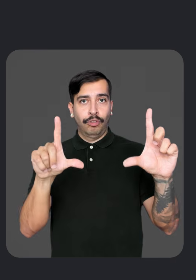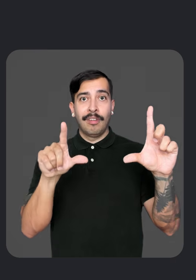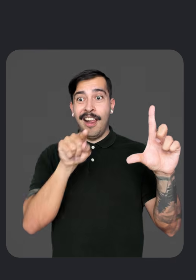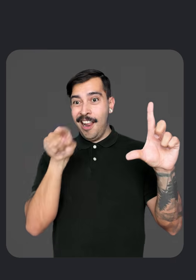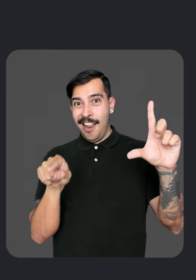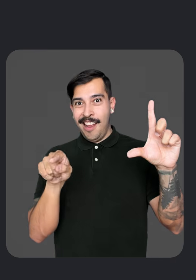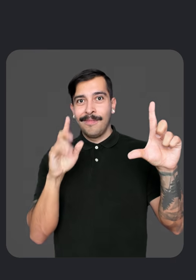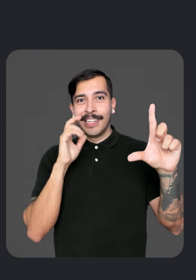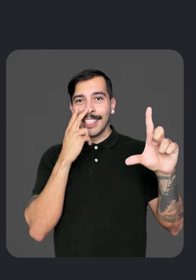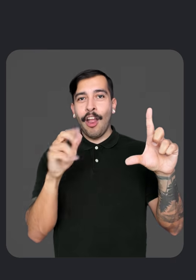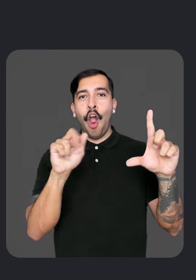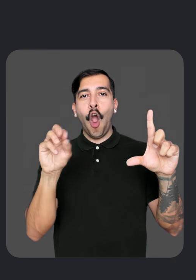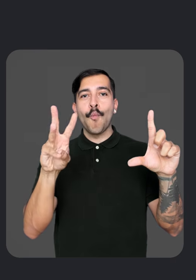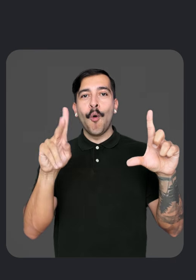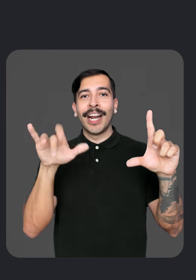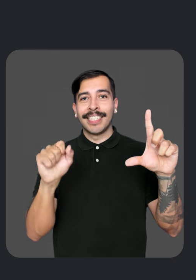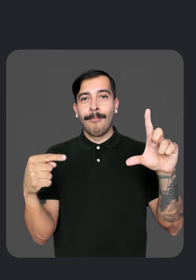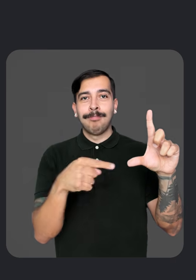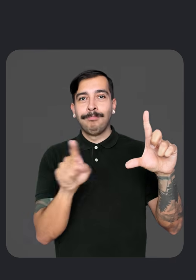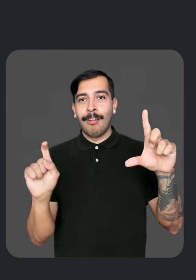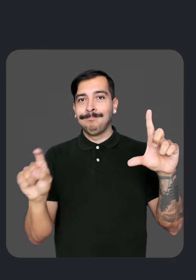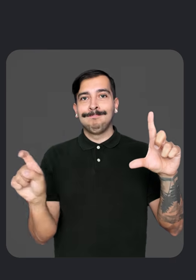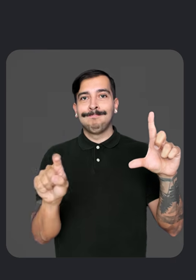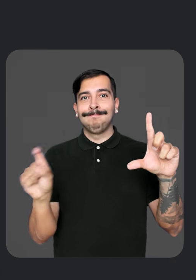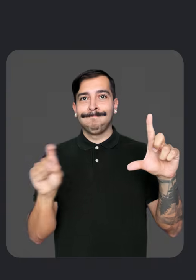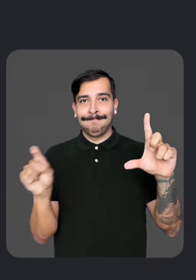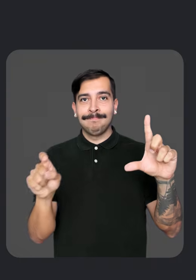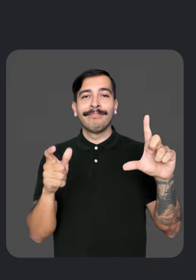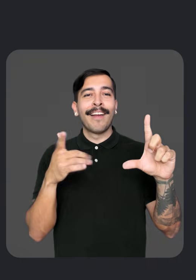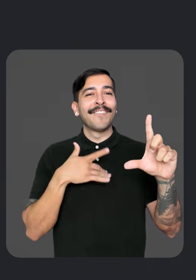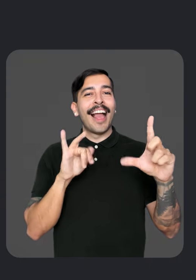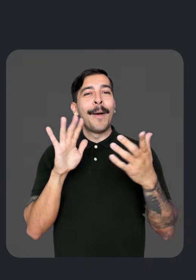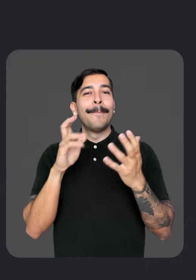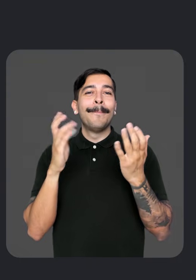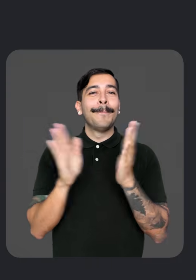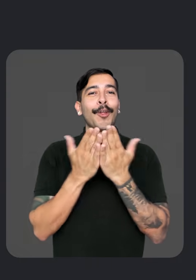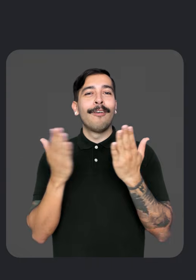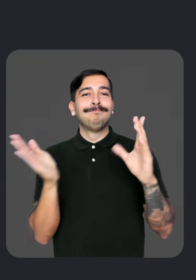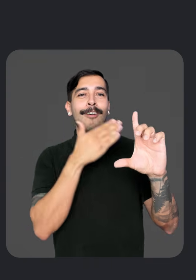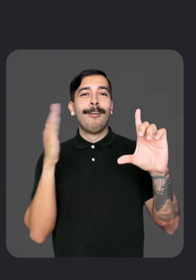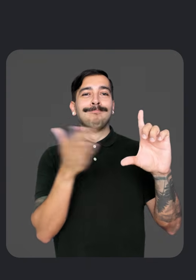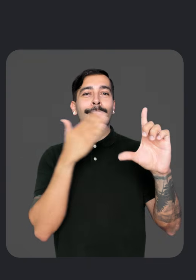users can then move the cursor using the arrow keys on a keyboard, as if they are navigating within a text document.